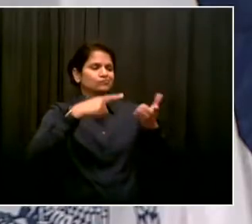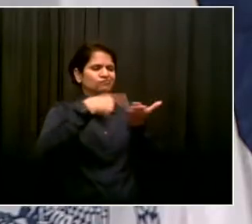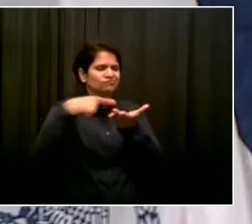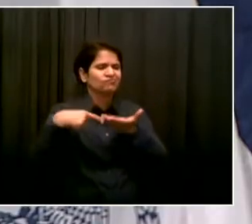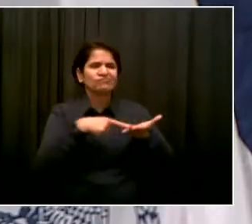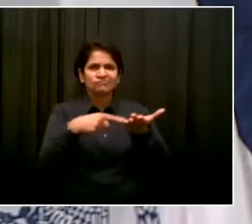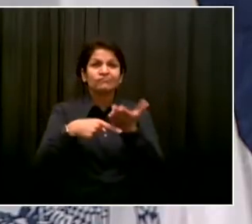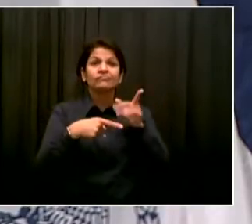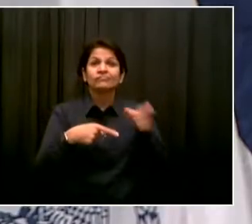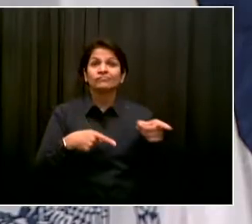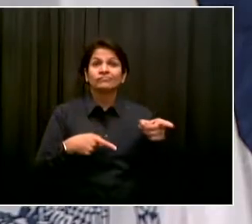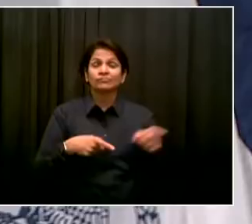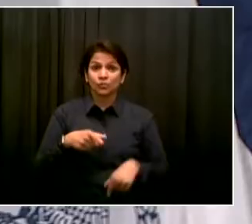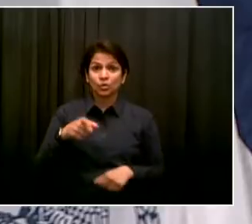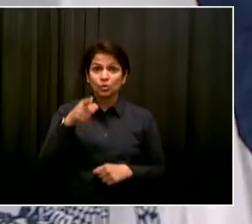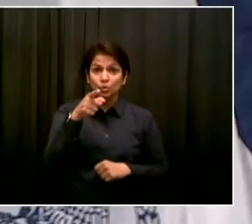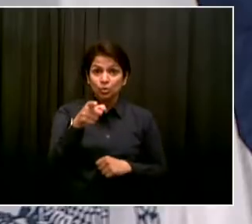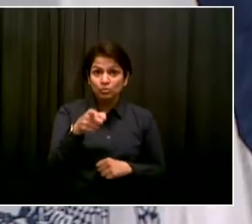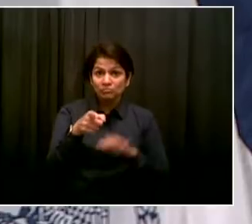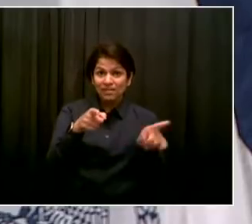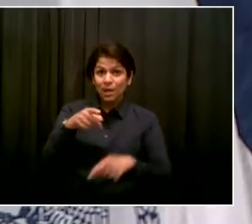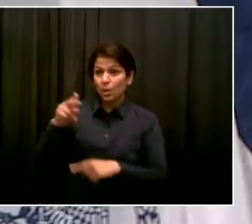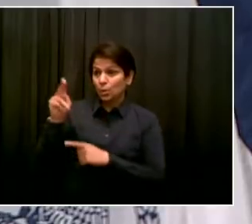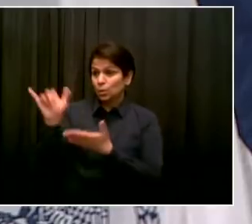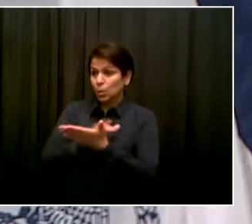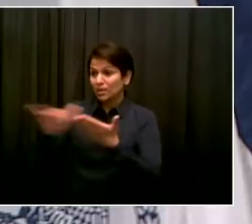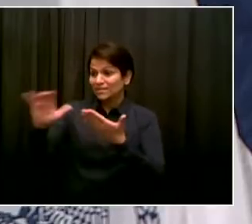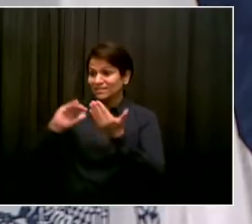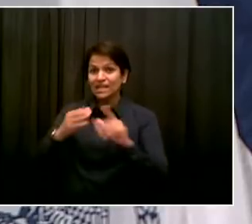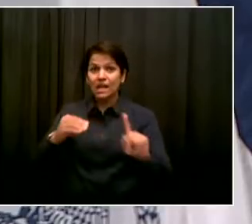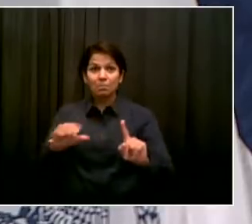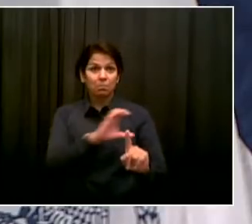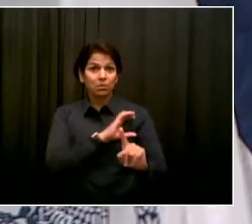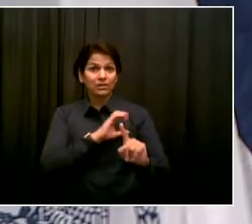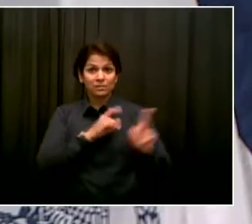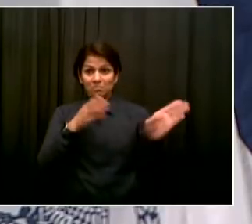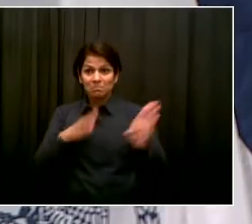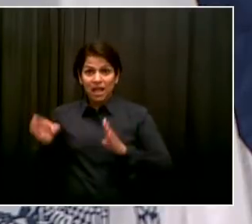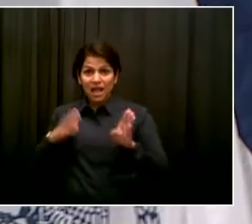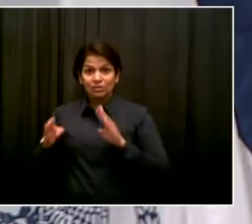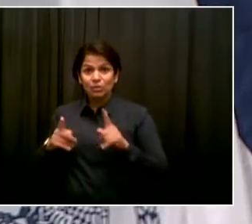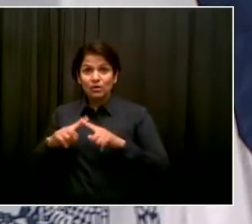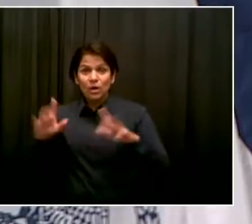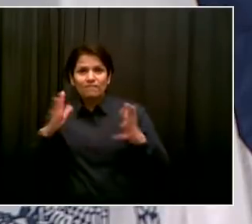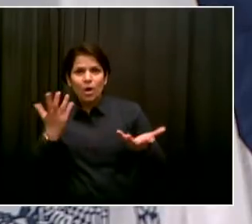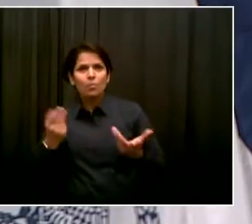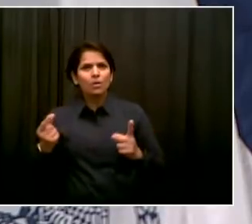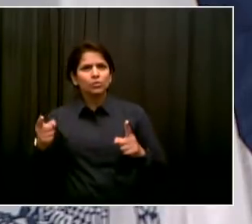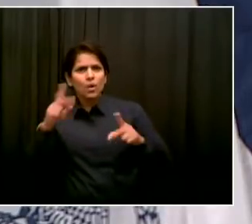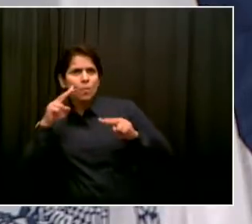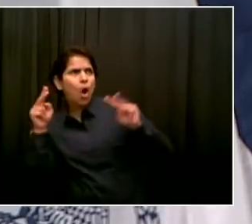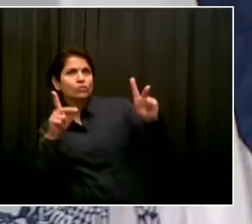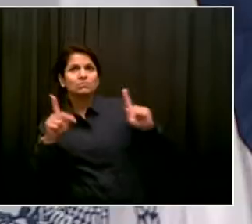DEREK CHAUVIN TRIAL. CAN YOU DETAIL THE PREPARATIONS ETHC ITYND A THE NYPD ARE TAKING